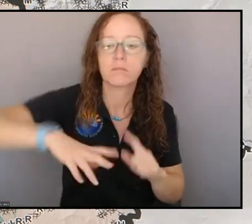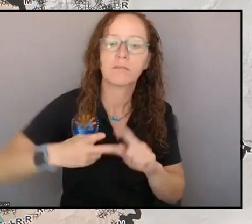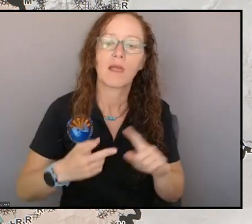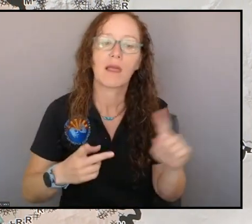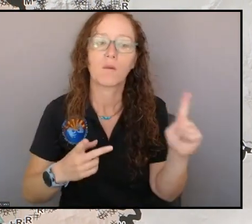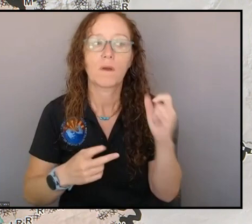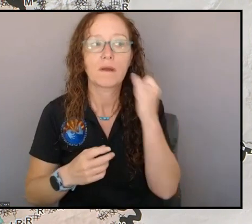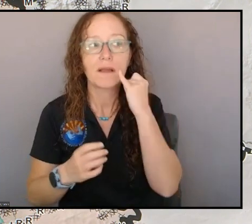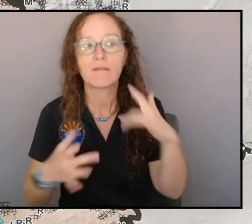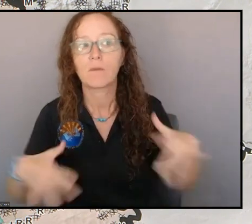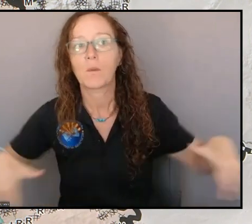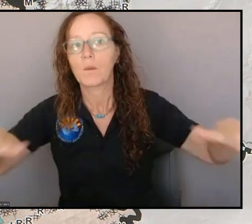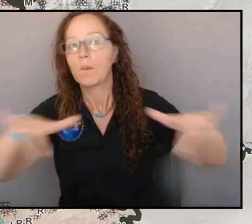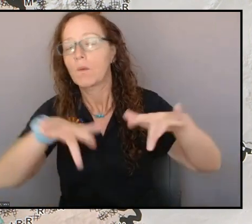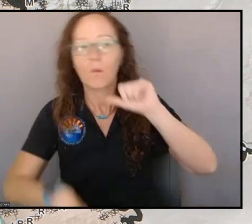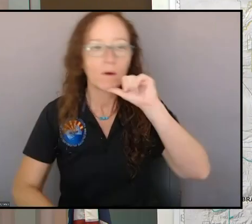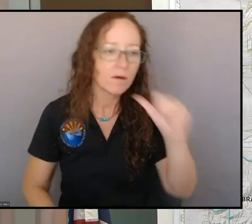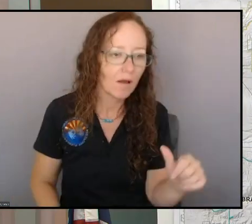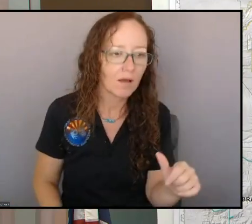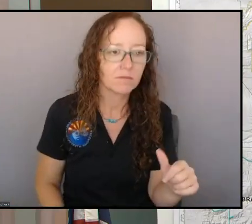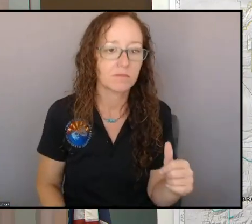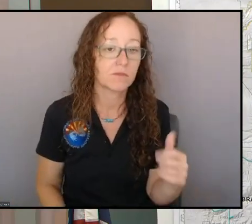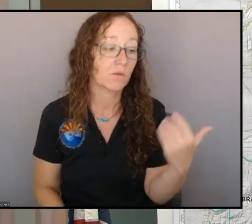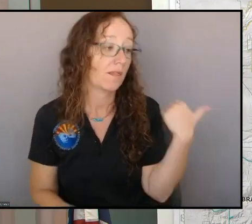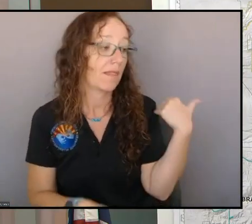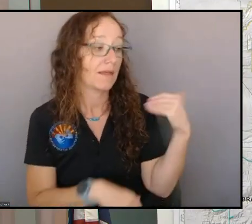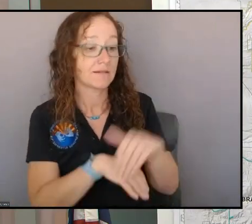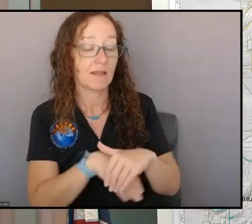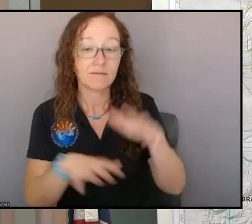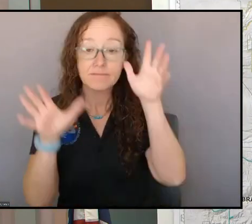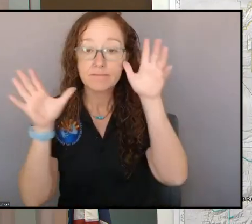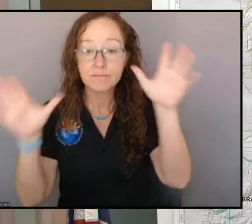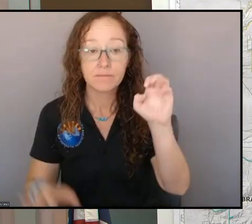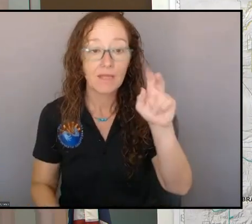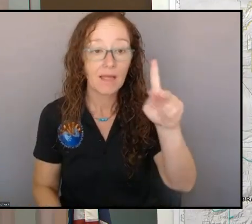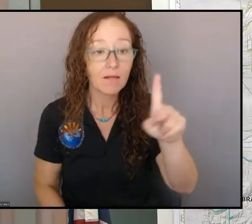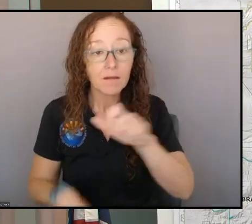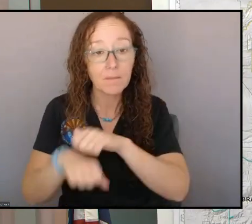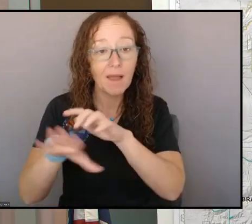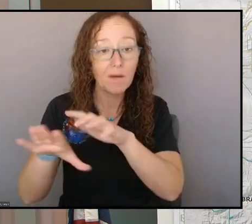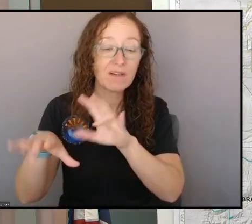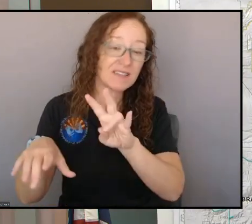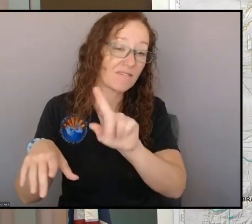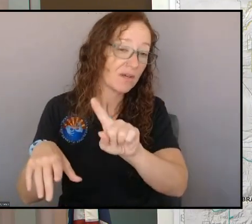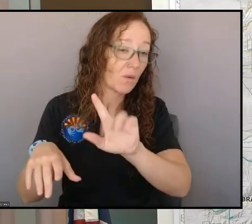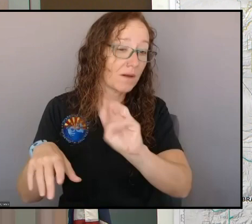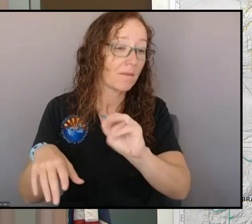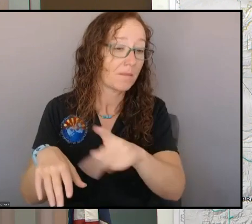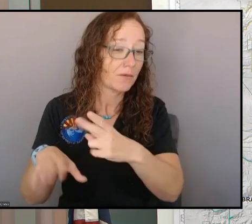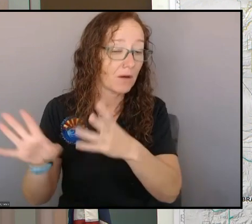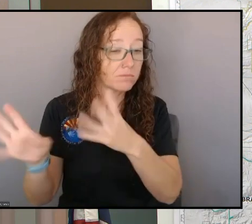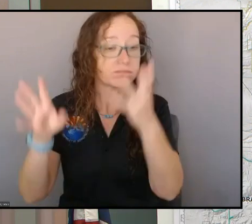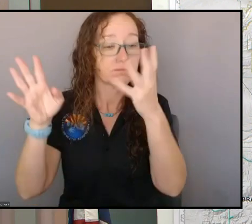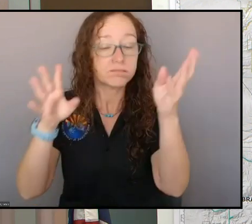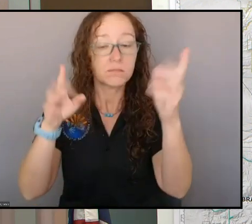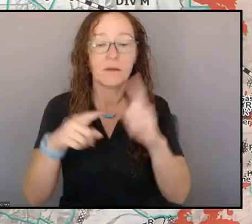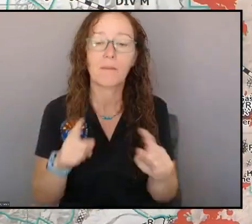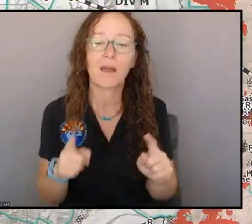Mountain. Most areas in the sheltered Pecos Valley for example, only seeing gusts to 30, maybe 35 miles an hour and